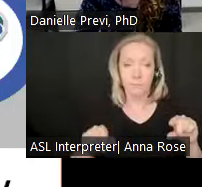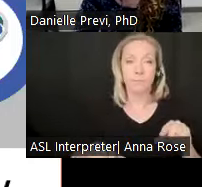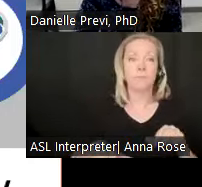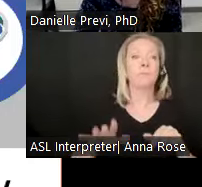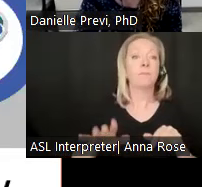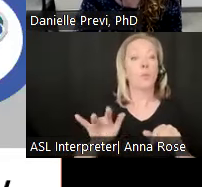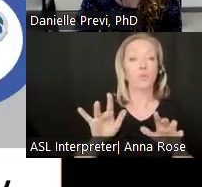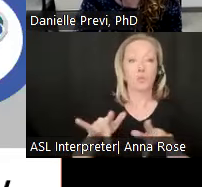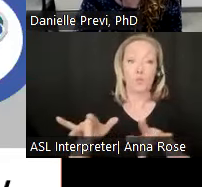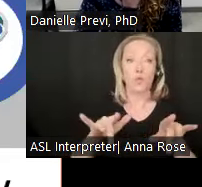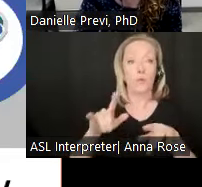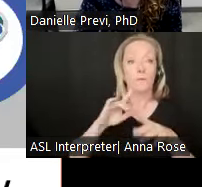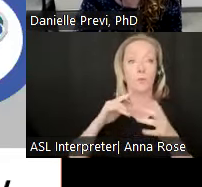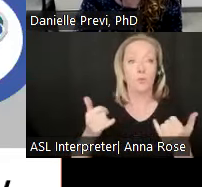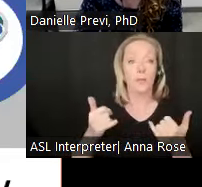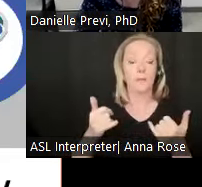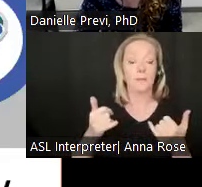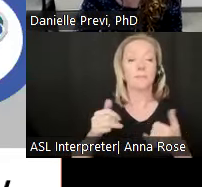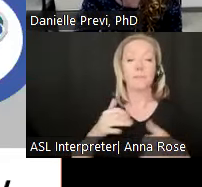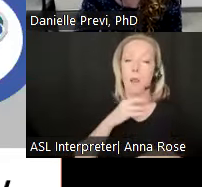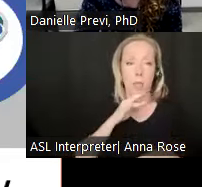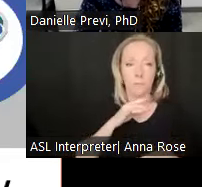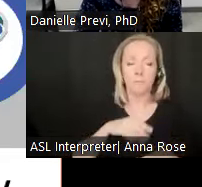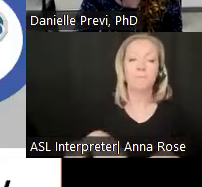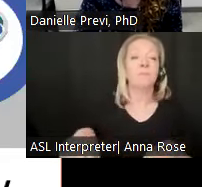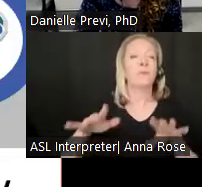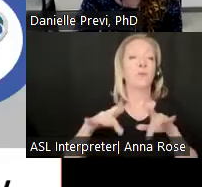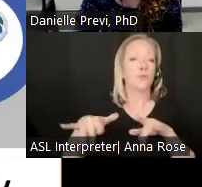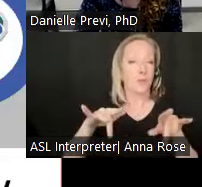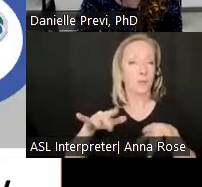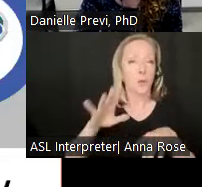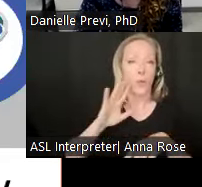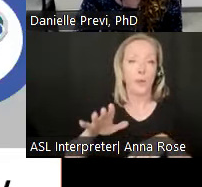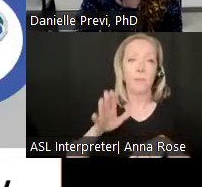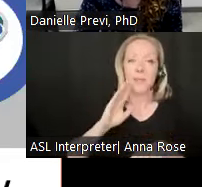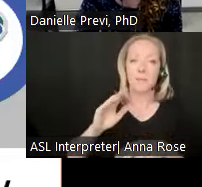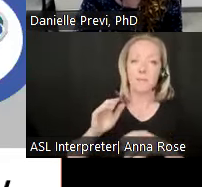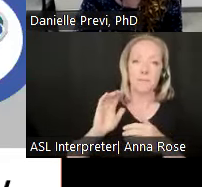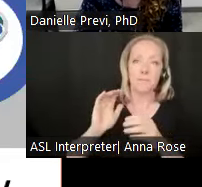of today's lecture will be provided on our website and YouTube channel later this week.